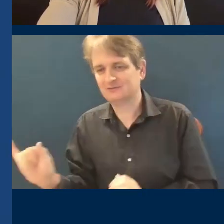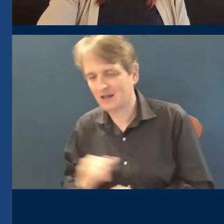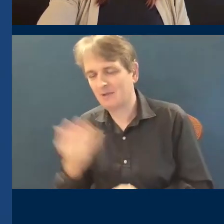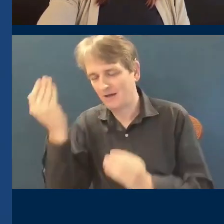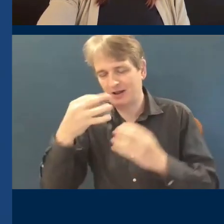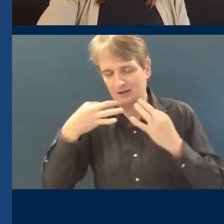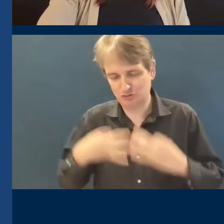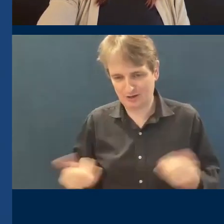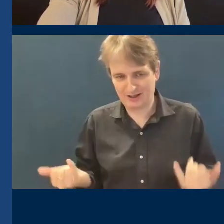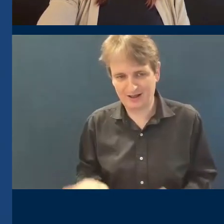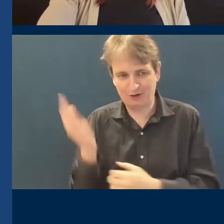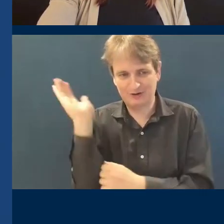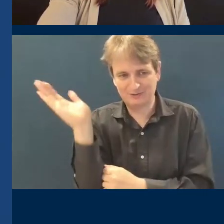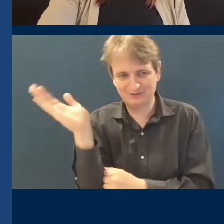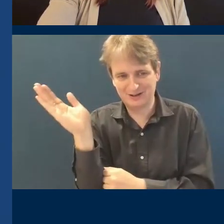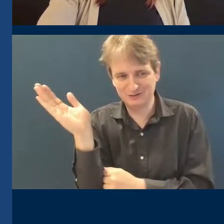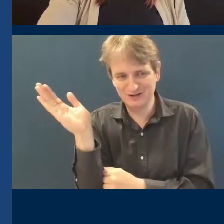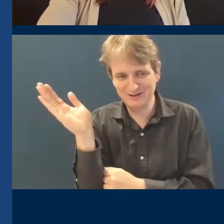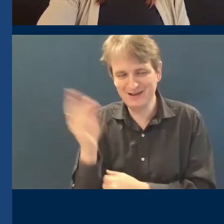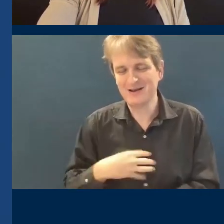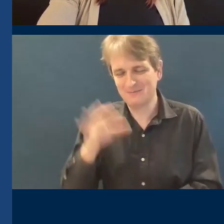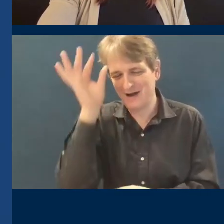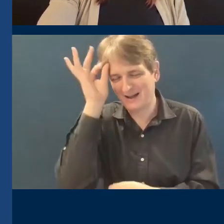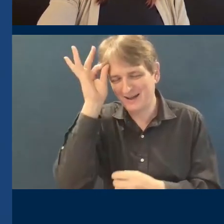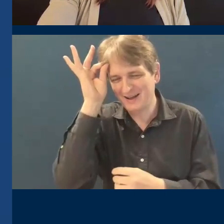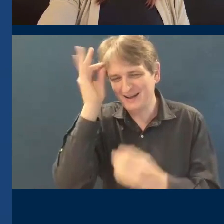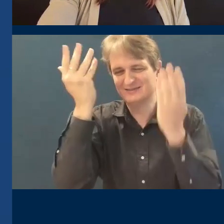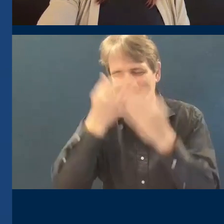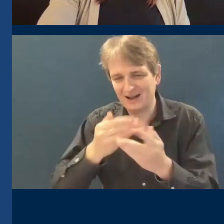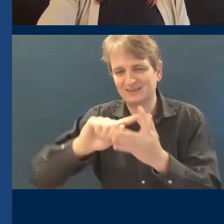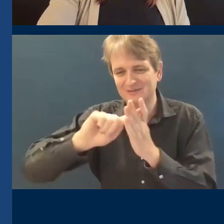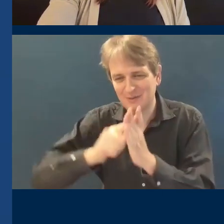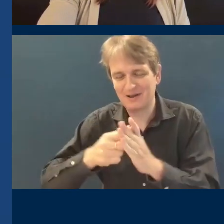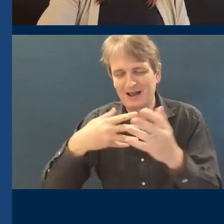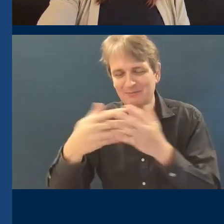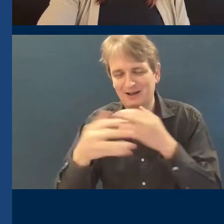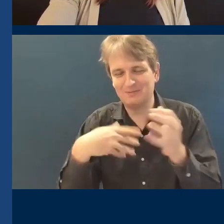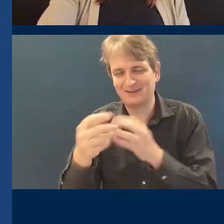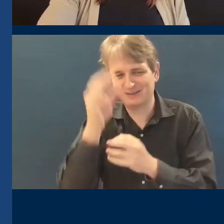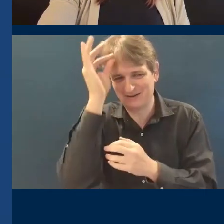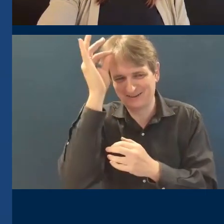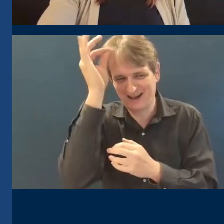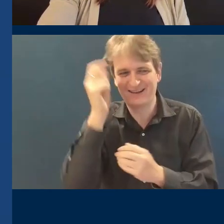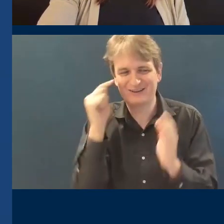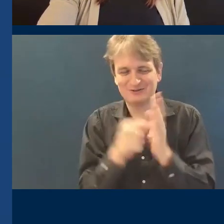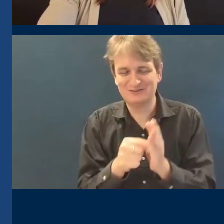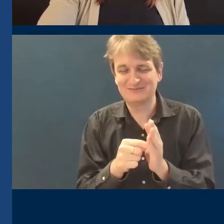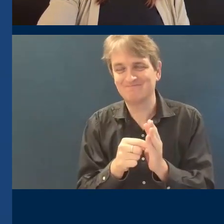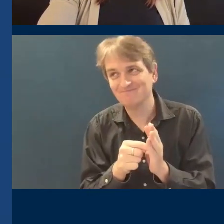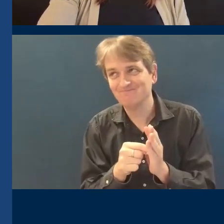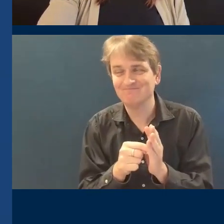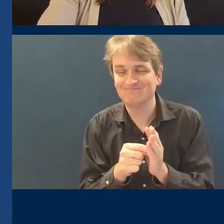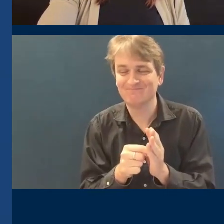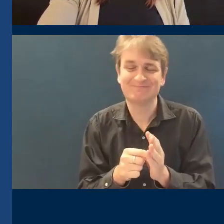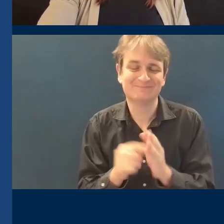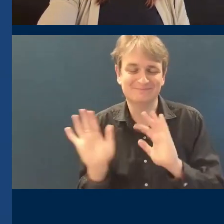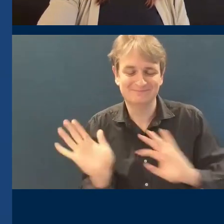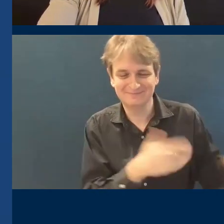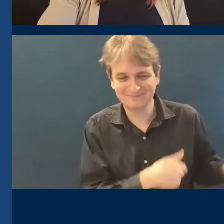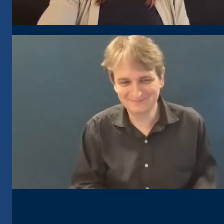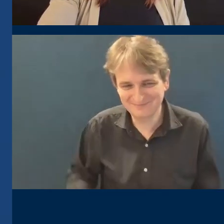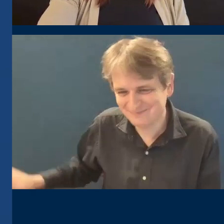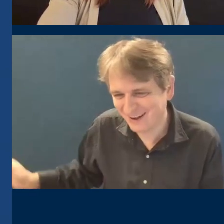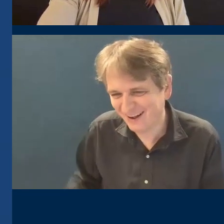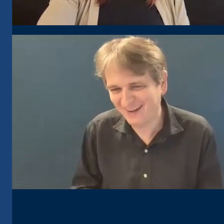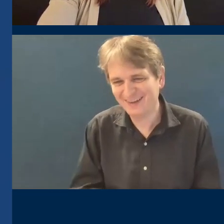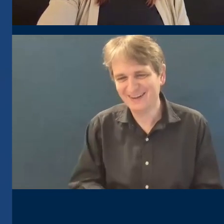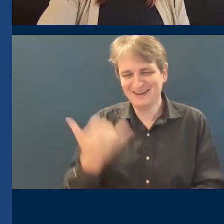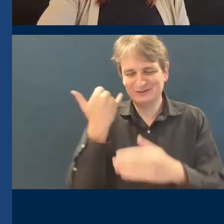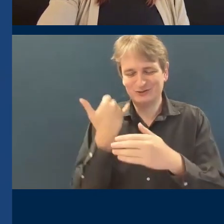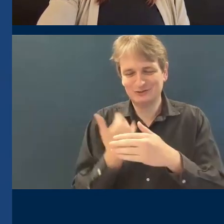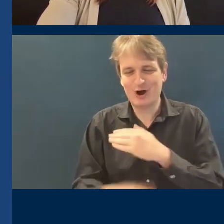And I'm also wearing a coat. My hair started being dark, and now it's starting to get gray. There's more noticeable gray in there. Well, oh, well.